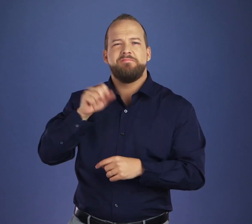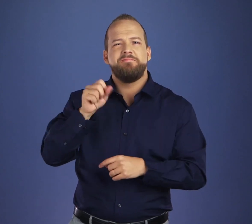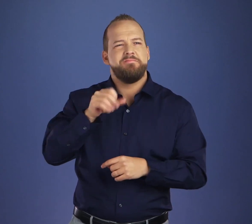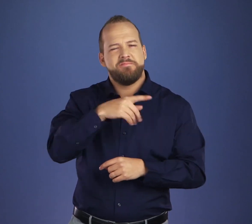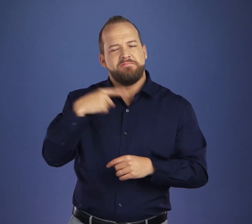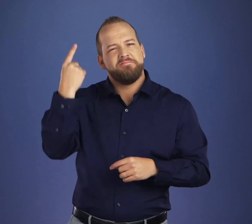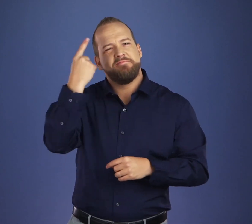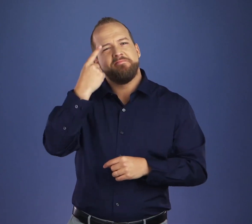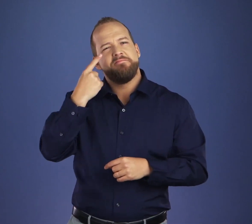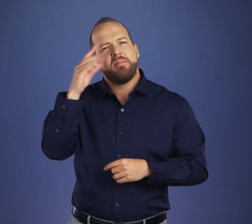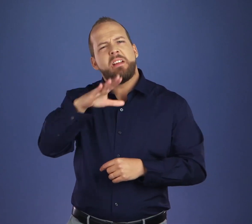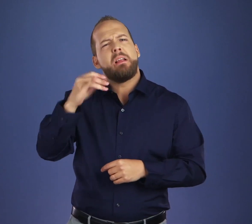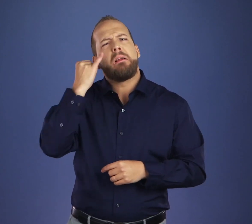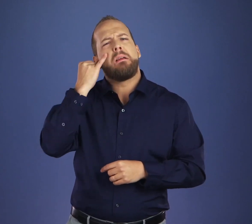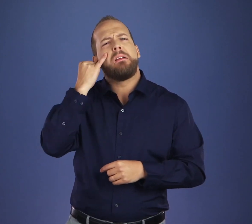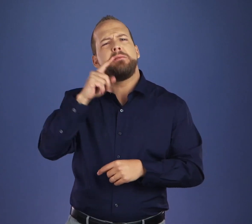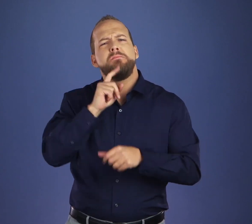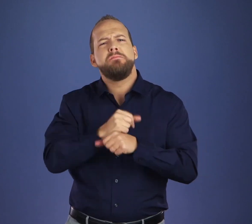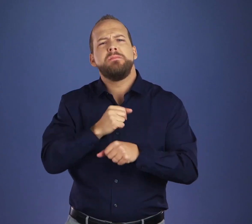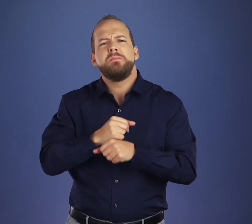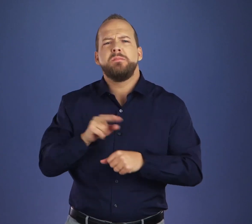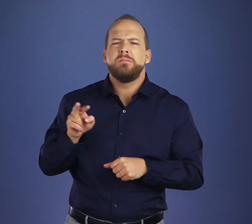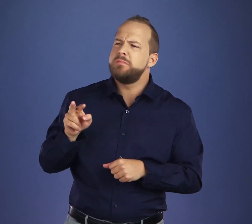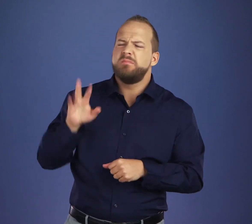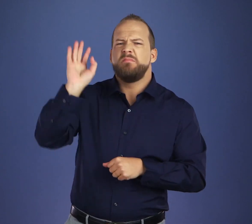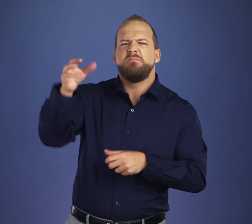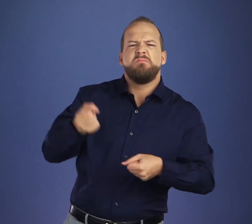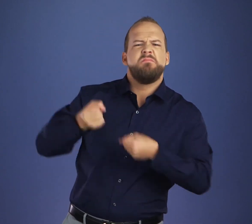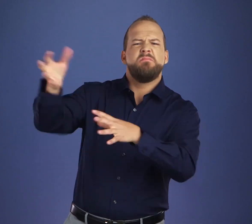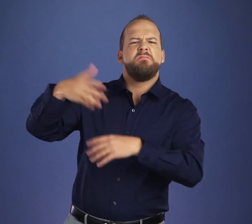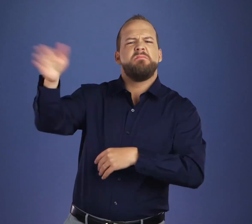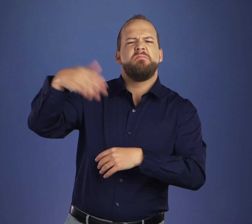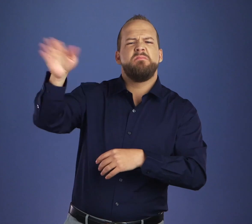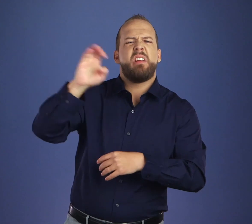“What if we had actually succeeded in throwing Ed out for blasphemy?